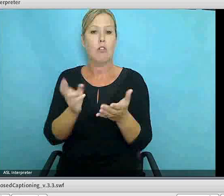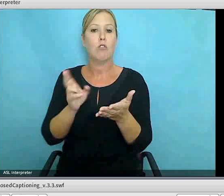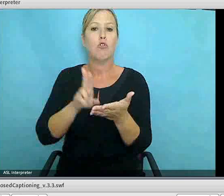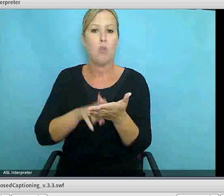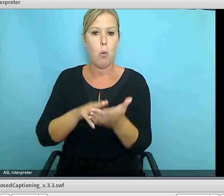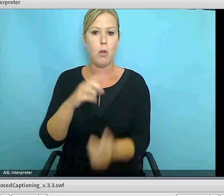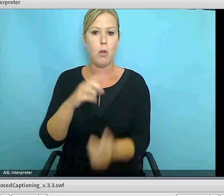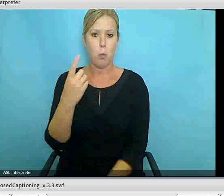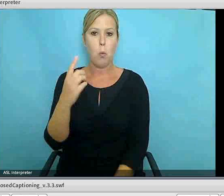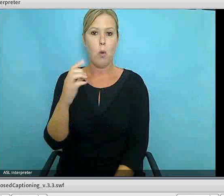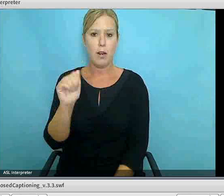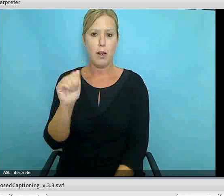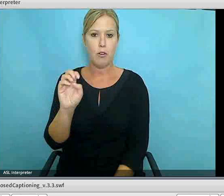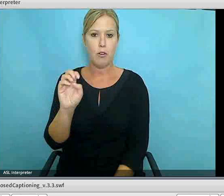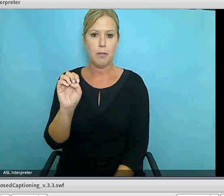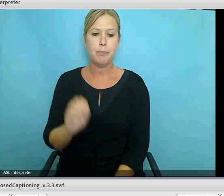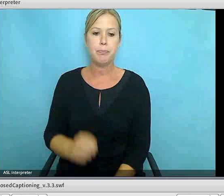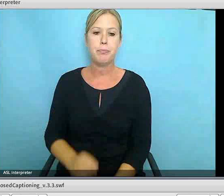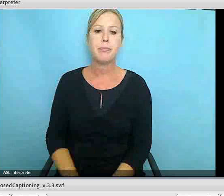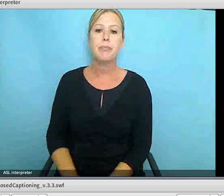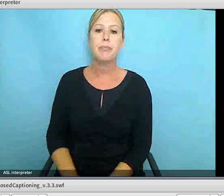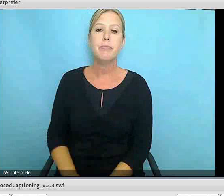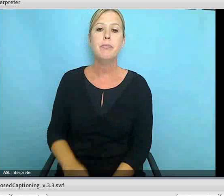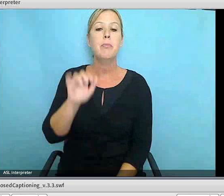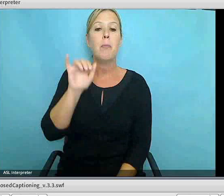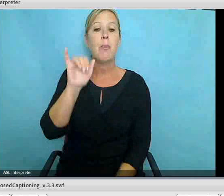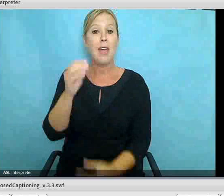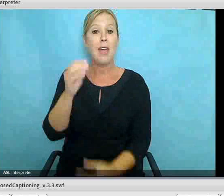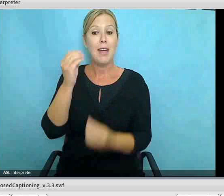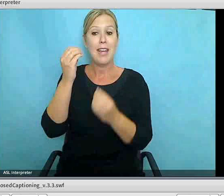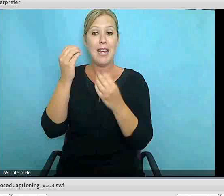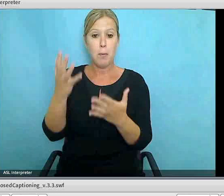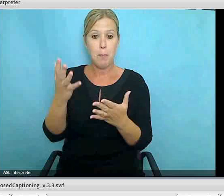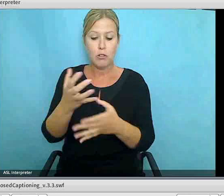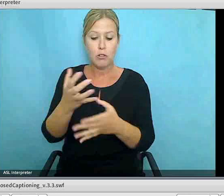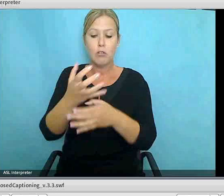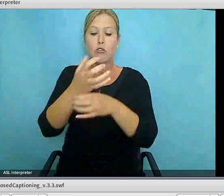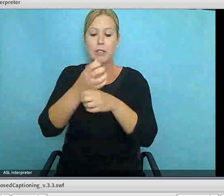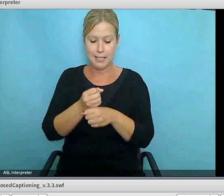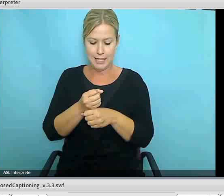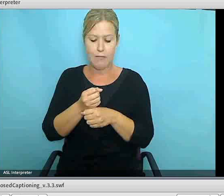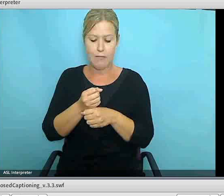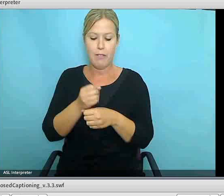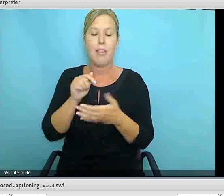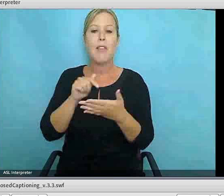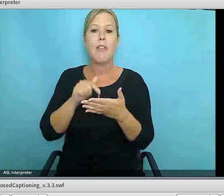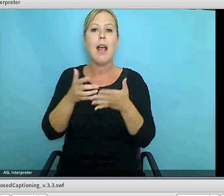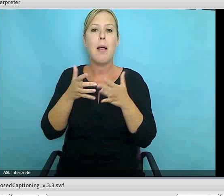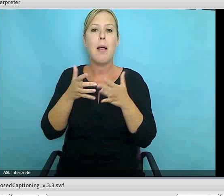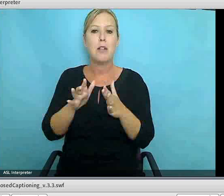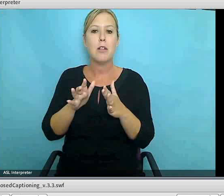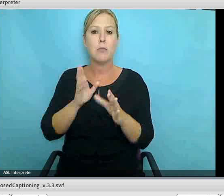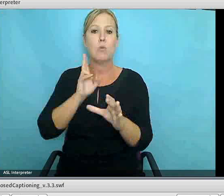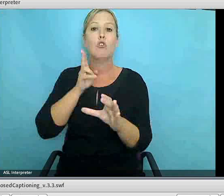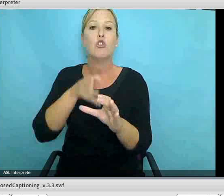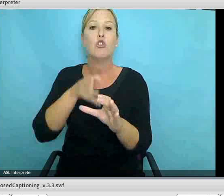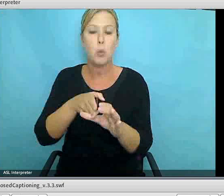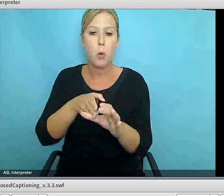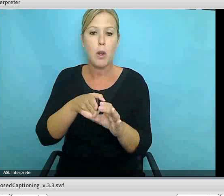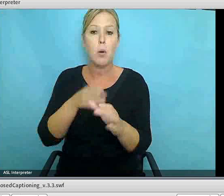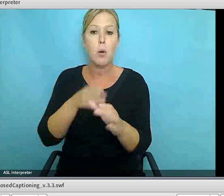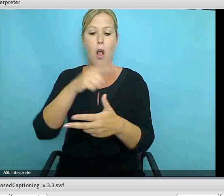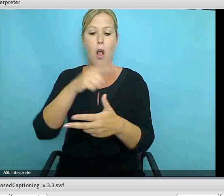And it gives them the opportunity to join one of the One Care plans, and they will receive